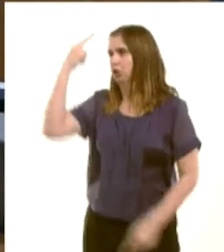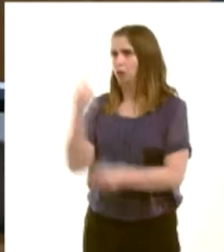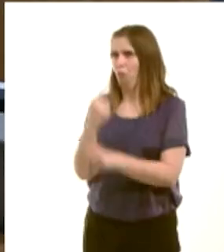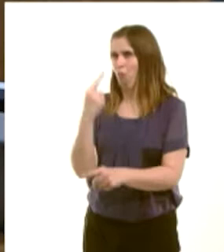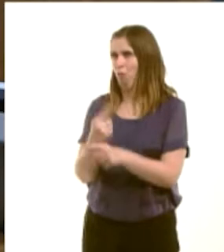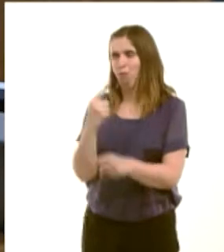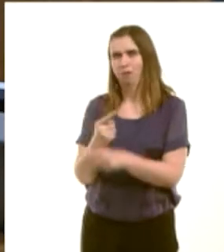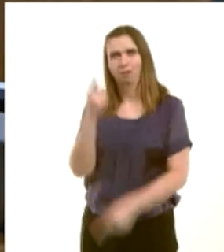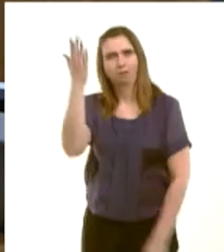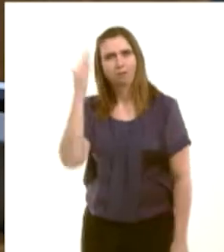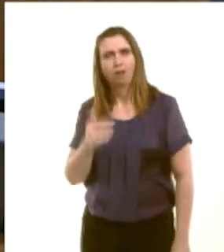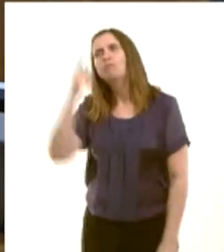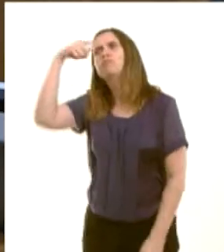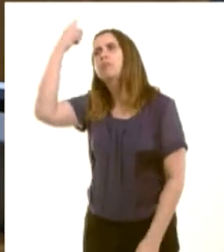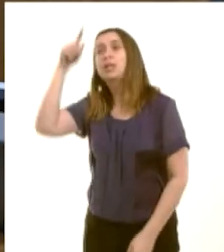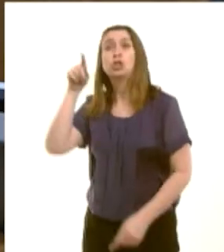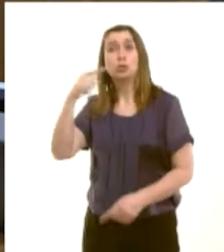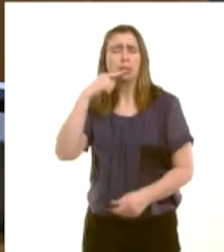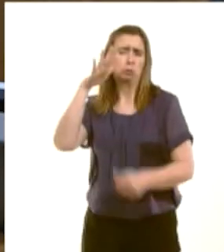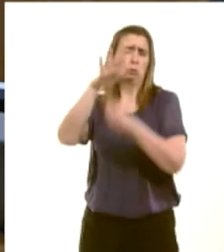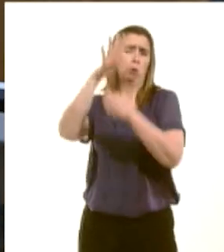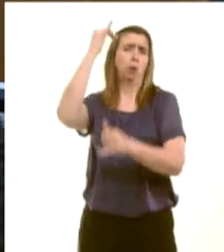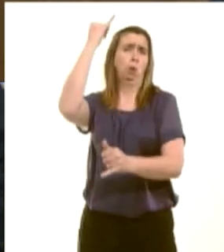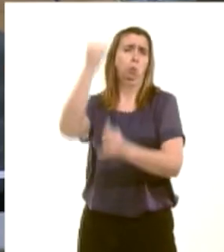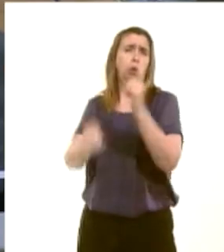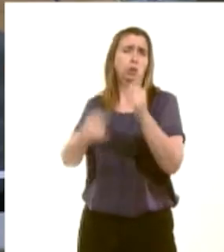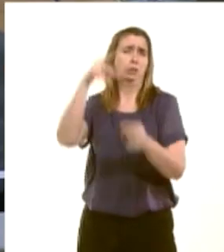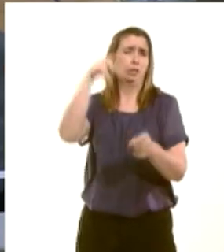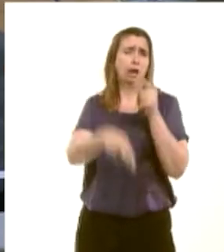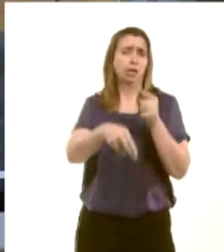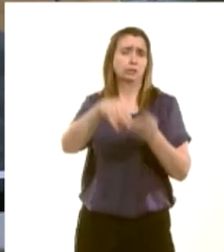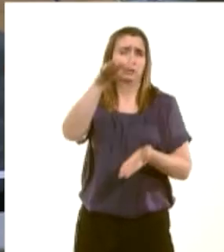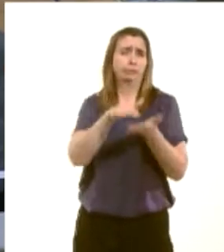what he claims is a record-breaking cut in the NHS in Wales. Itís absolute nonsense;